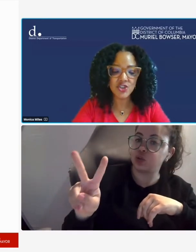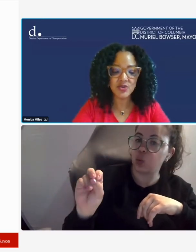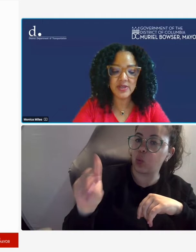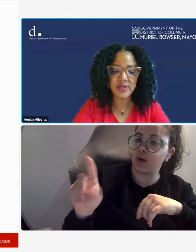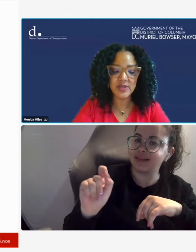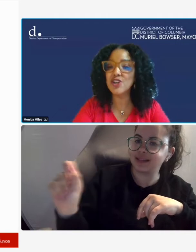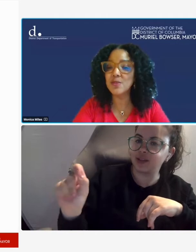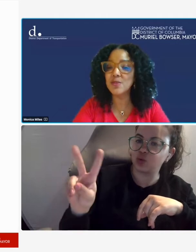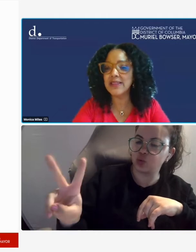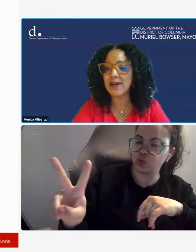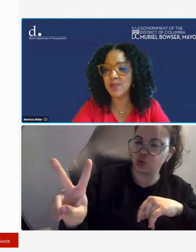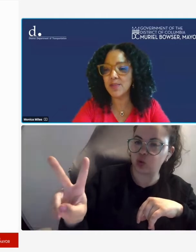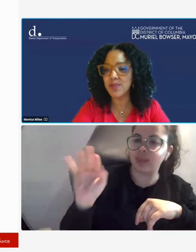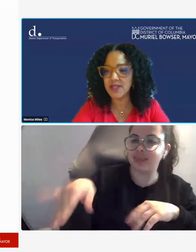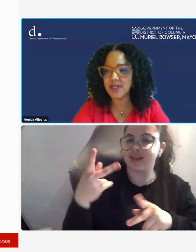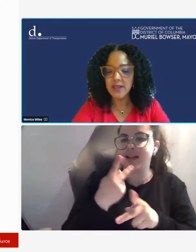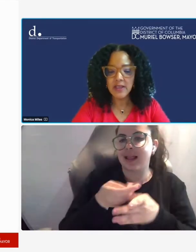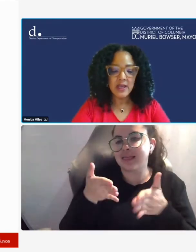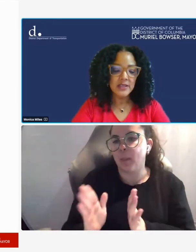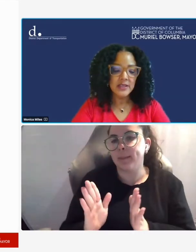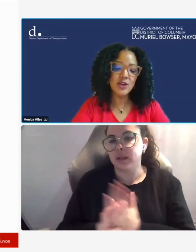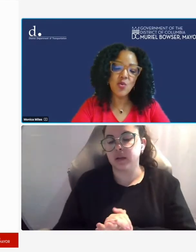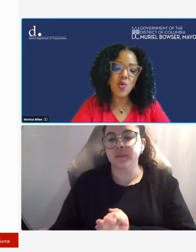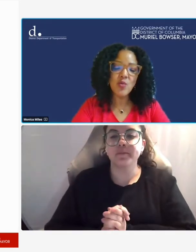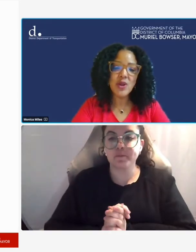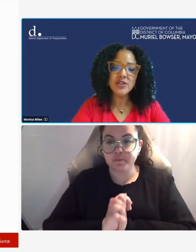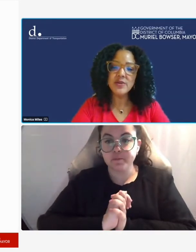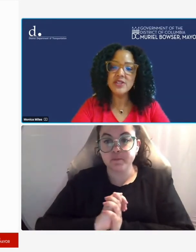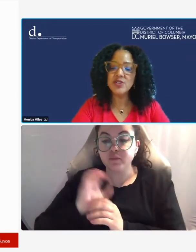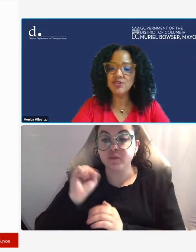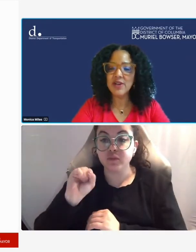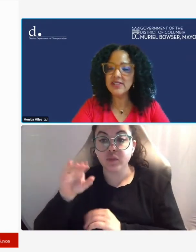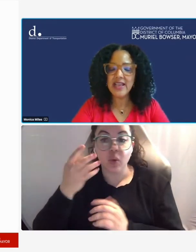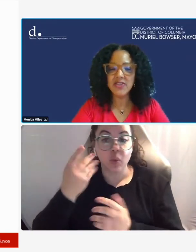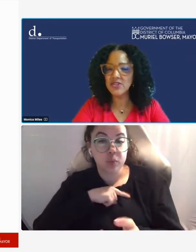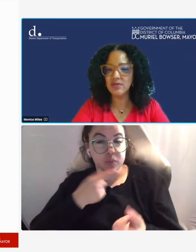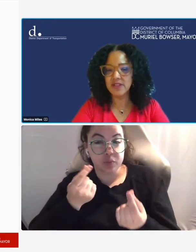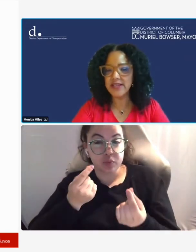is determining allowability so what what we're doing is we're trying to see how this all relates